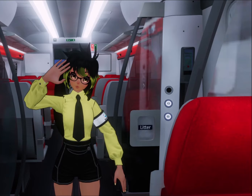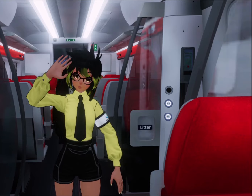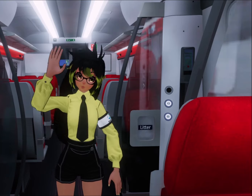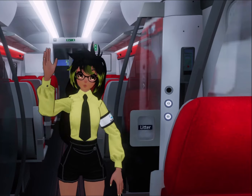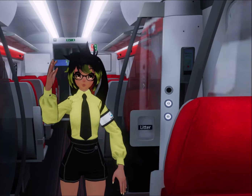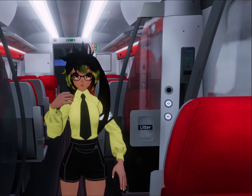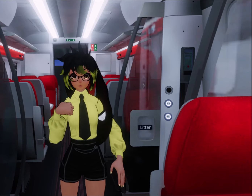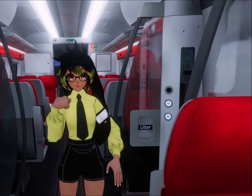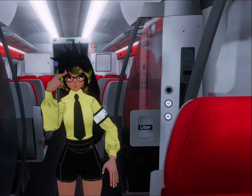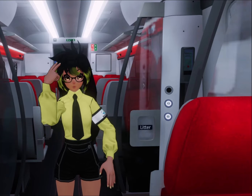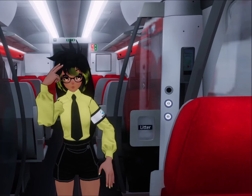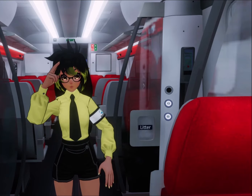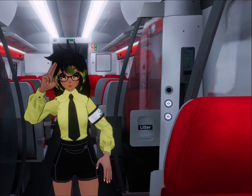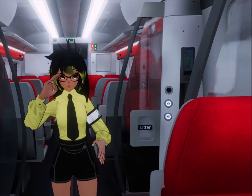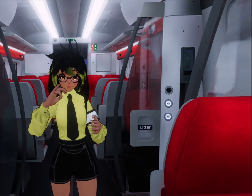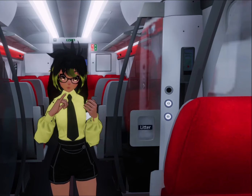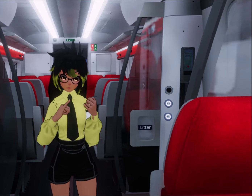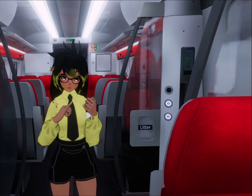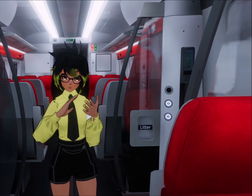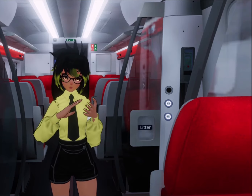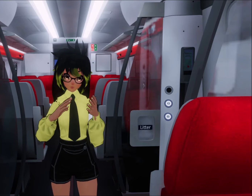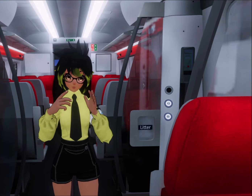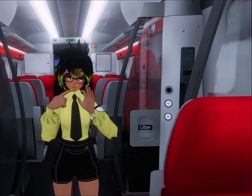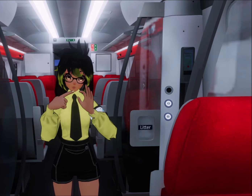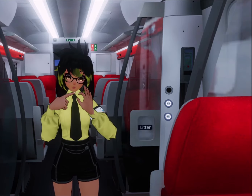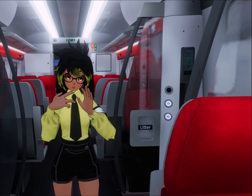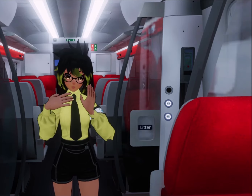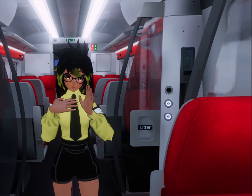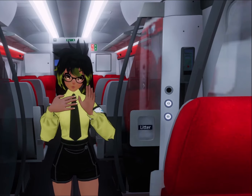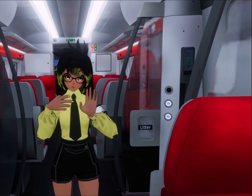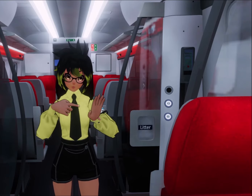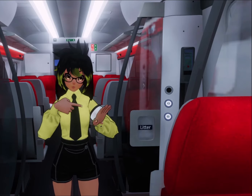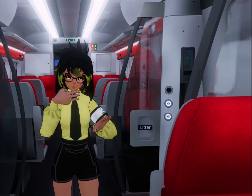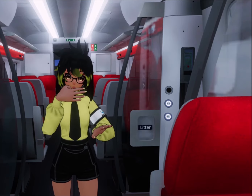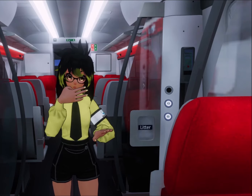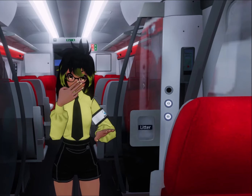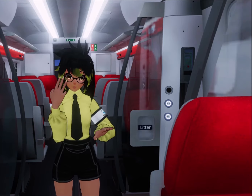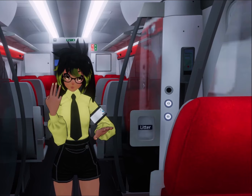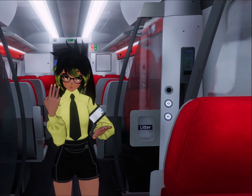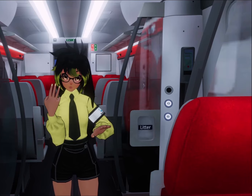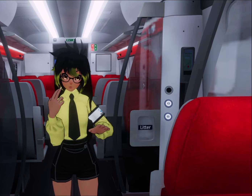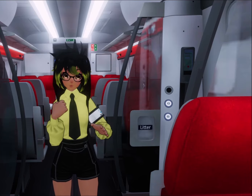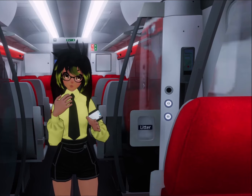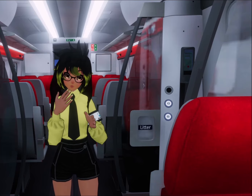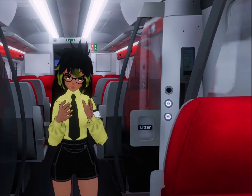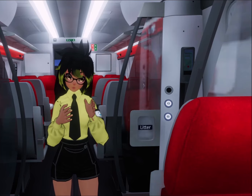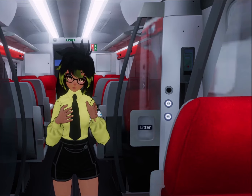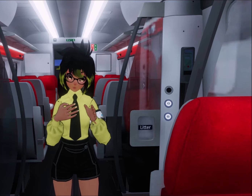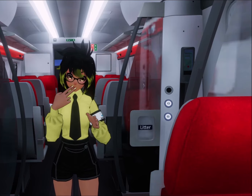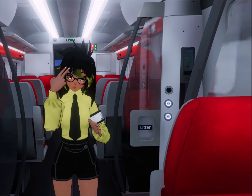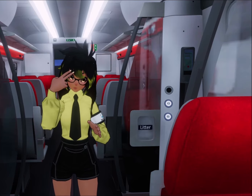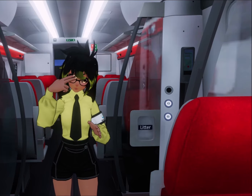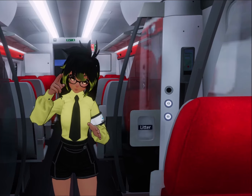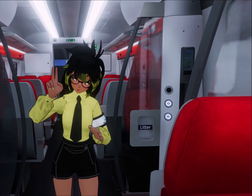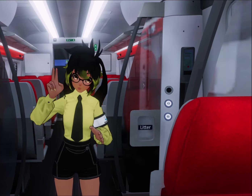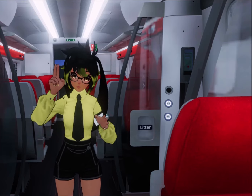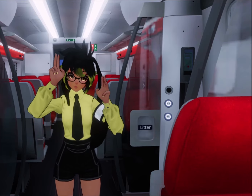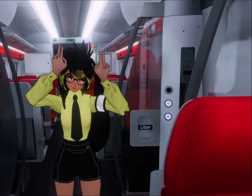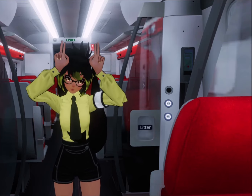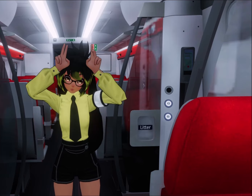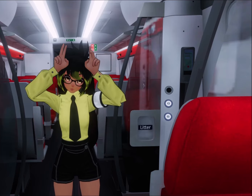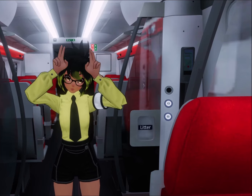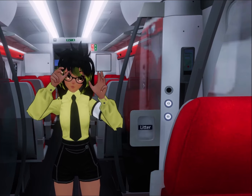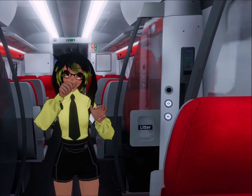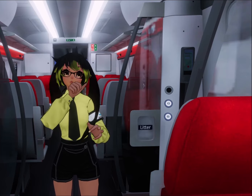Hello, my name is Sheezy93 and this is my sign name as a bunny